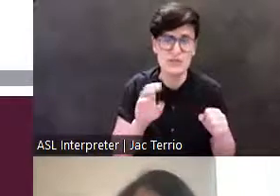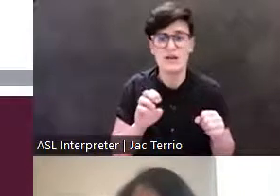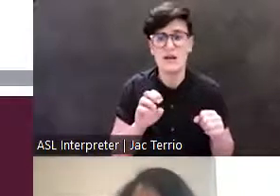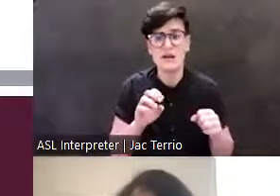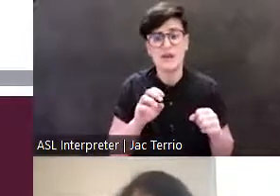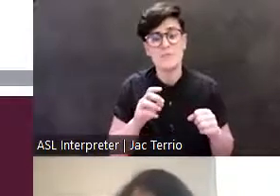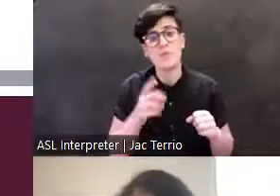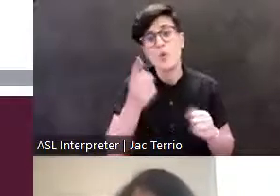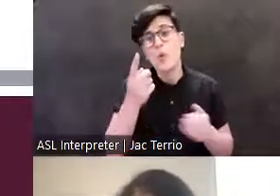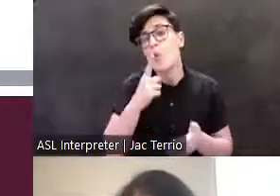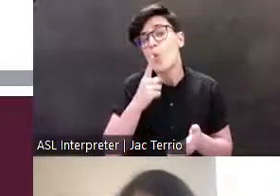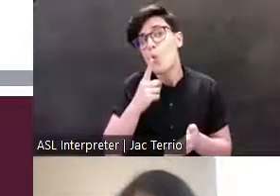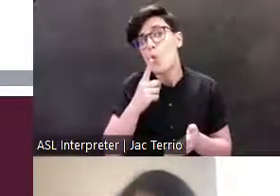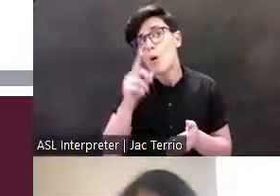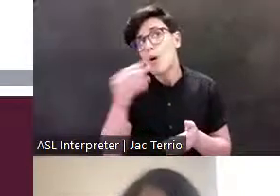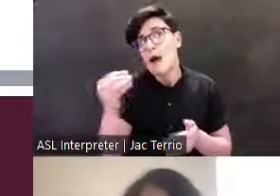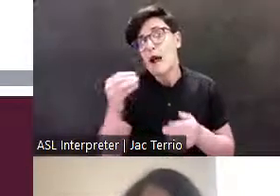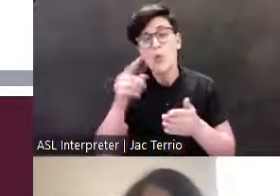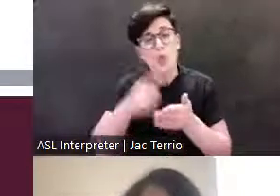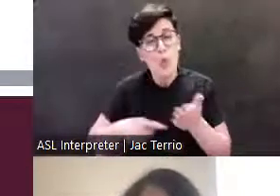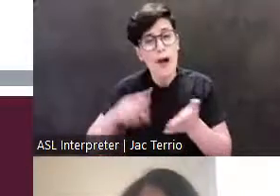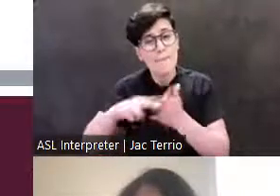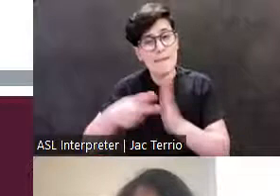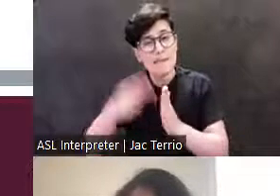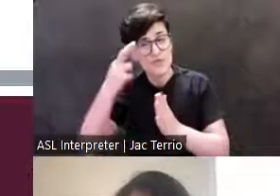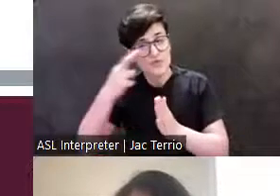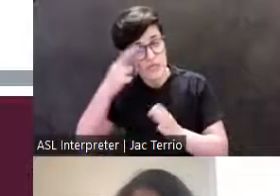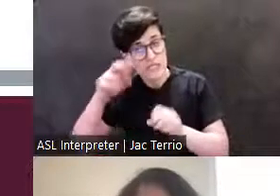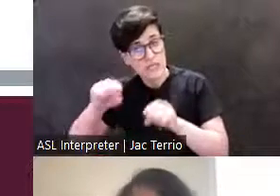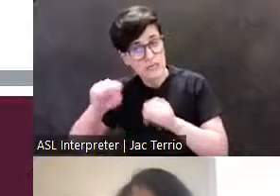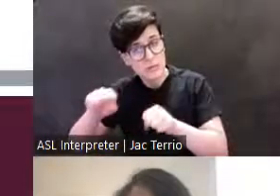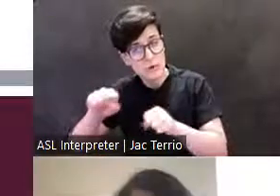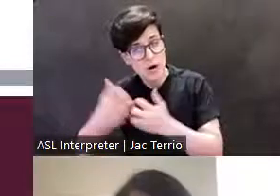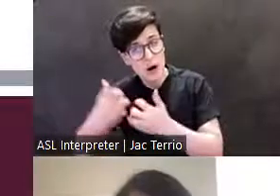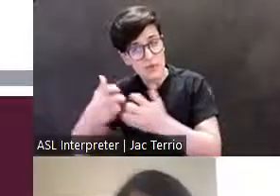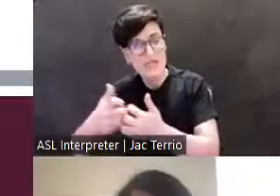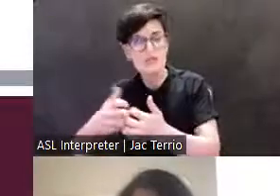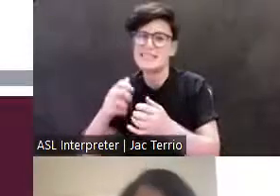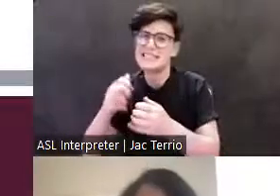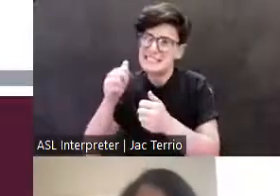is an individual determination. Again, one size does not fit all.